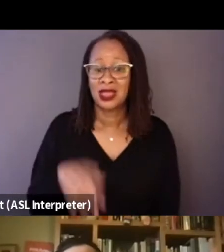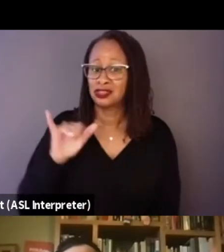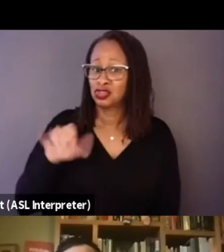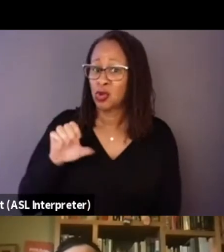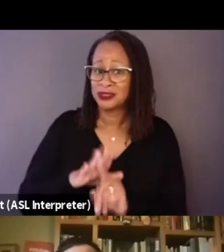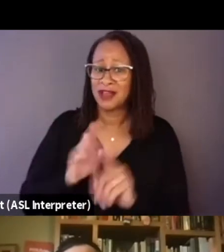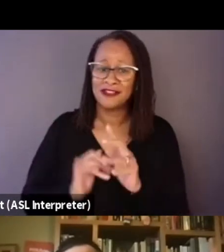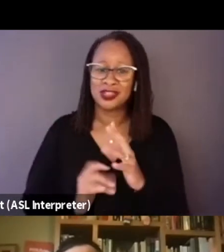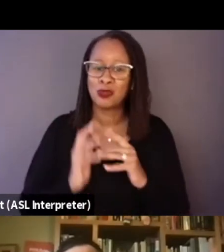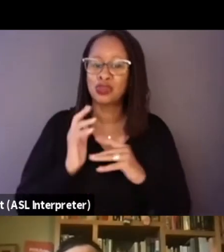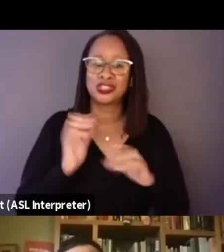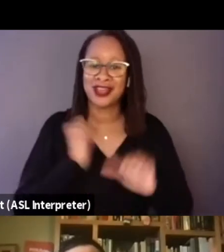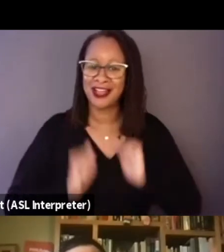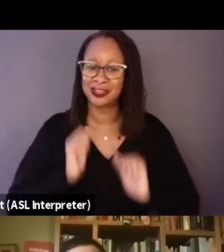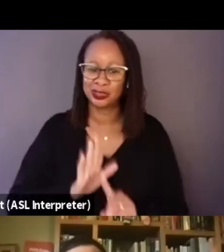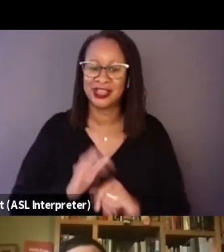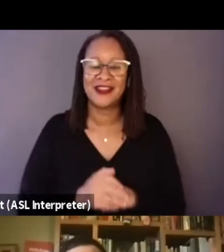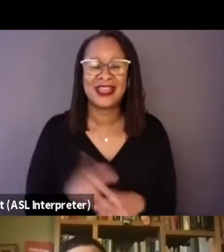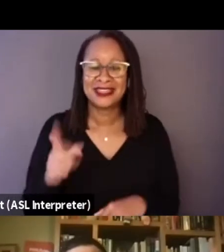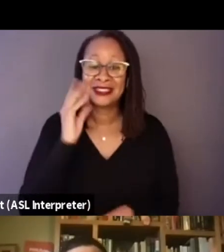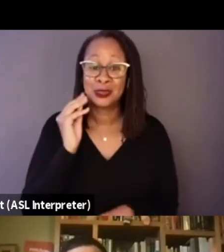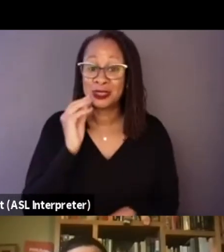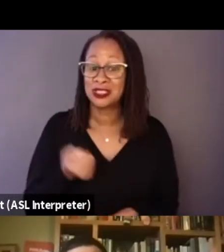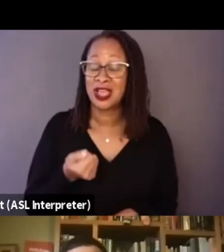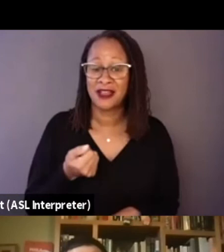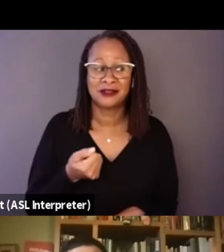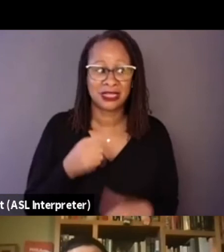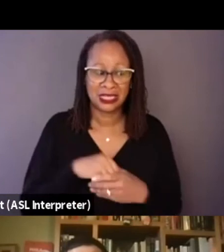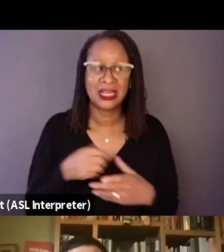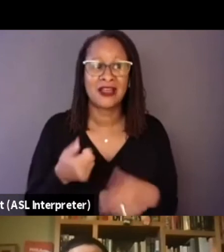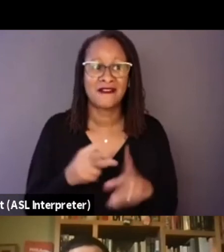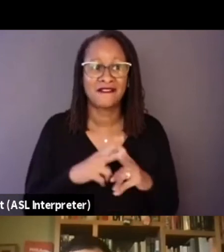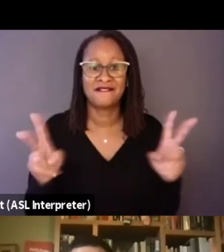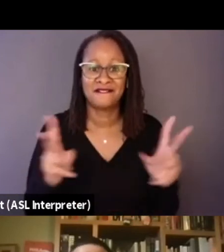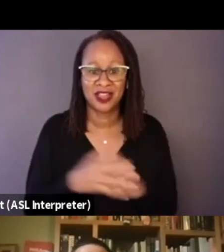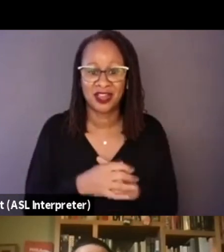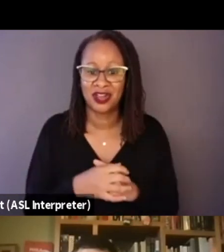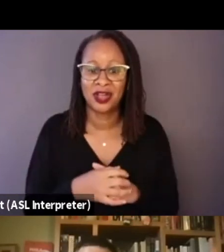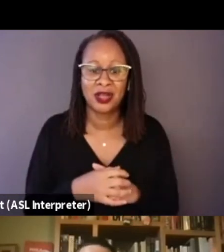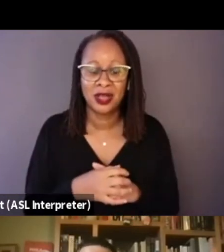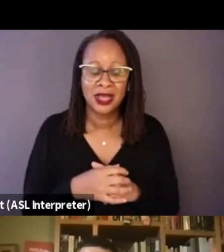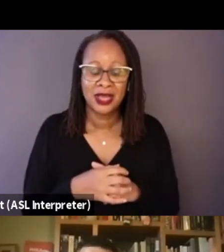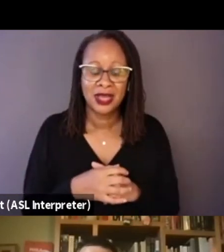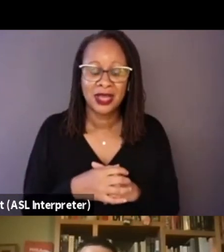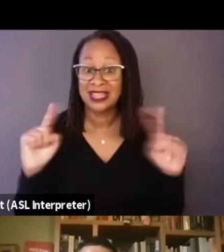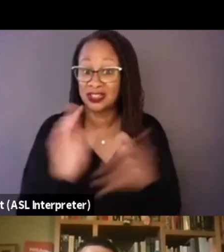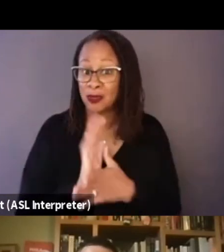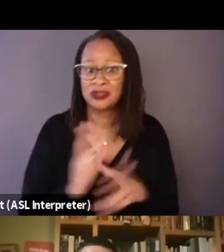He's been in a couple of very successful films, "Hello Destroyer", that went to TIFF. So he's very talented,